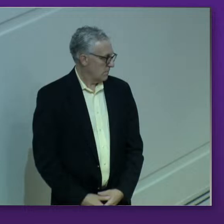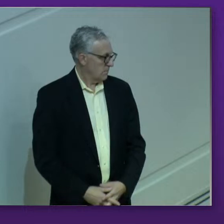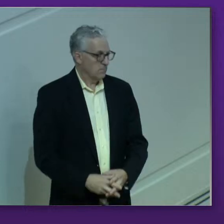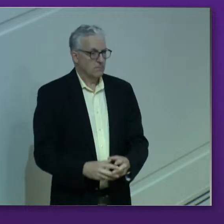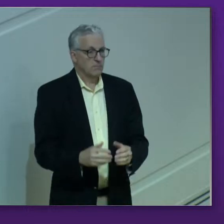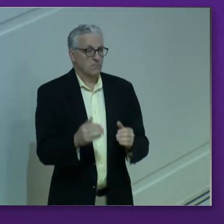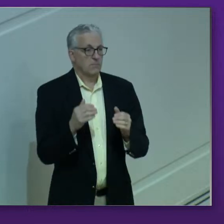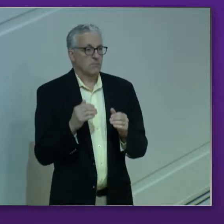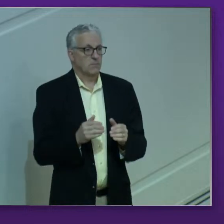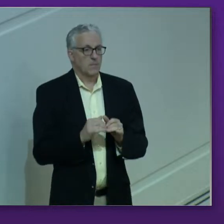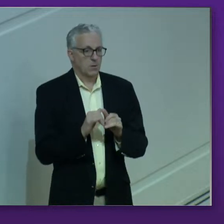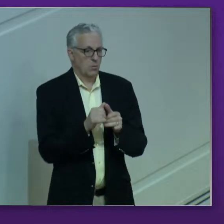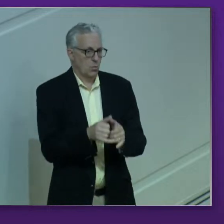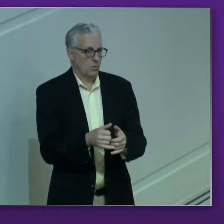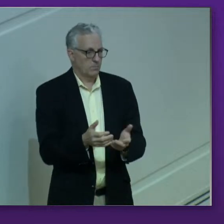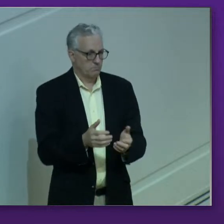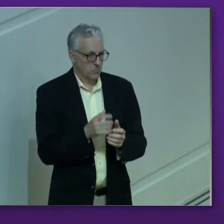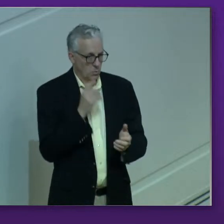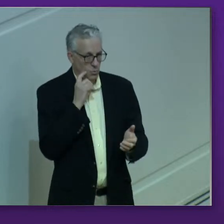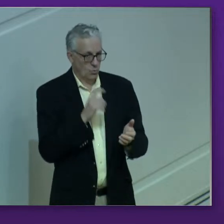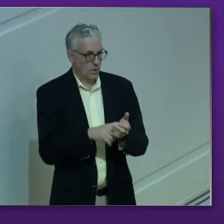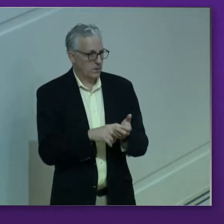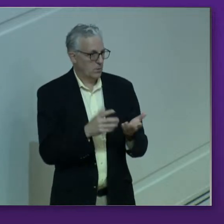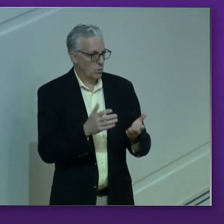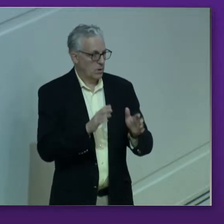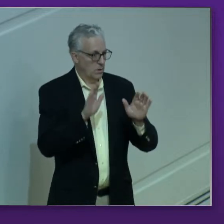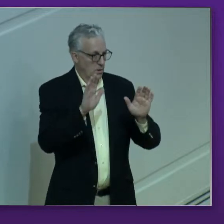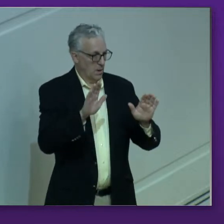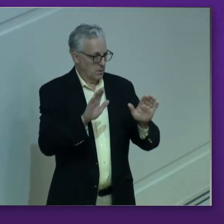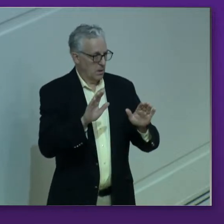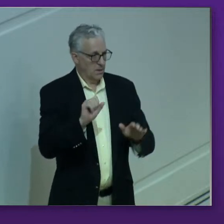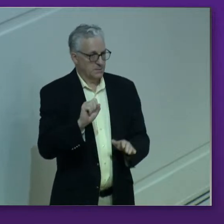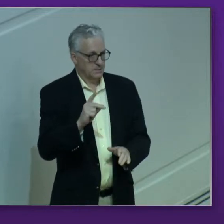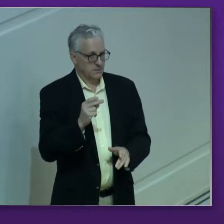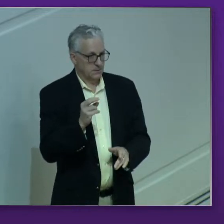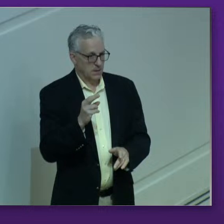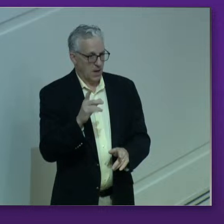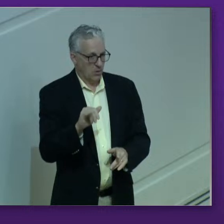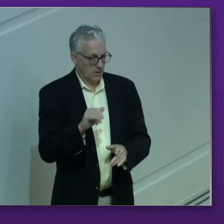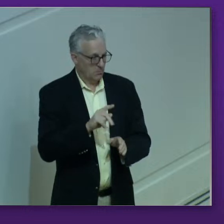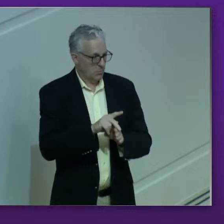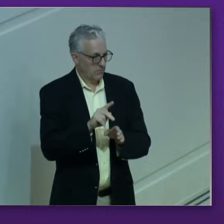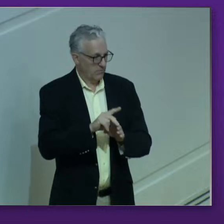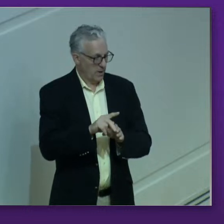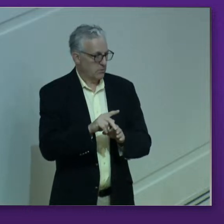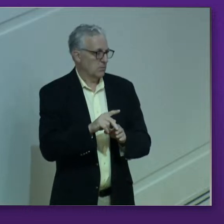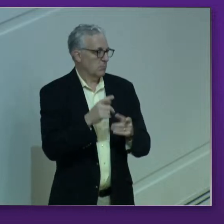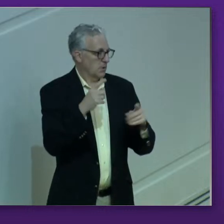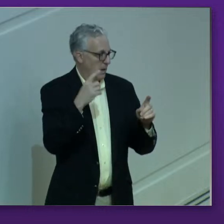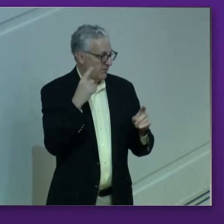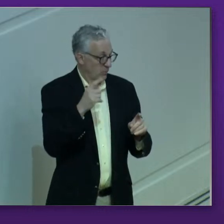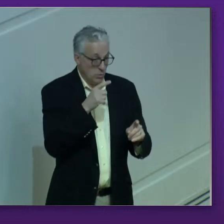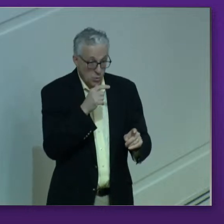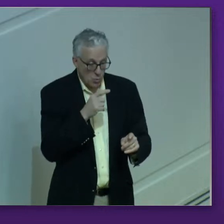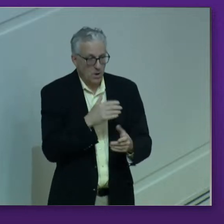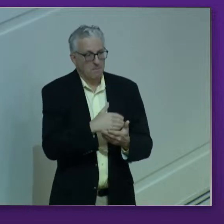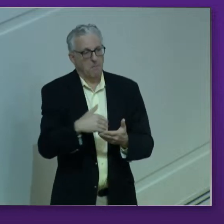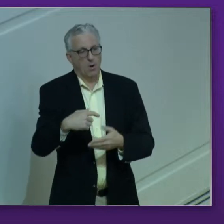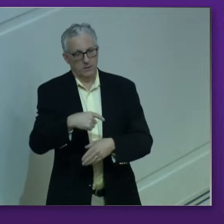DEPARTMENT. CONGRATULATIONS . [LISTING NAMES] DR. ANNA OUR